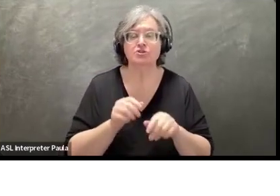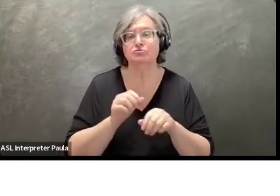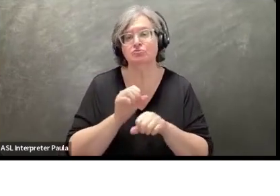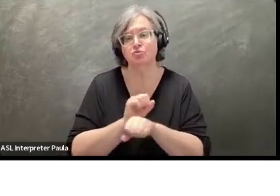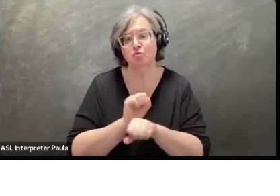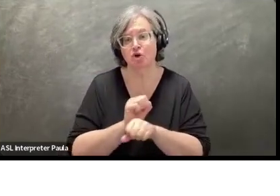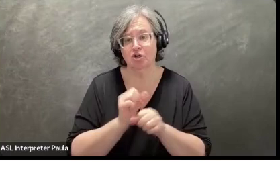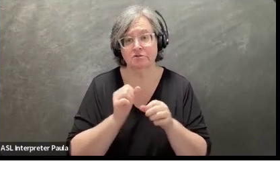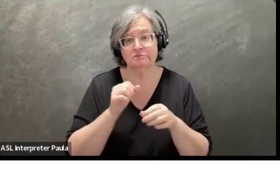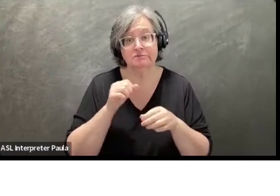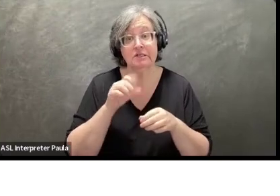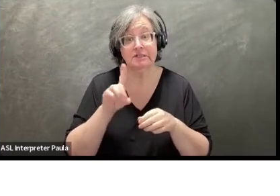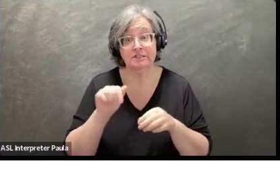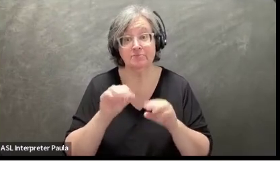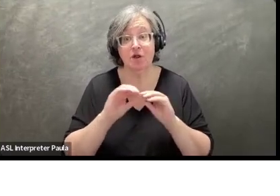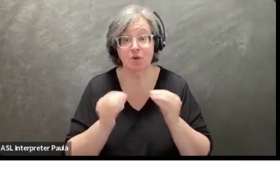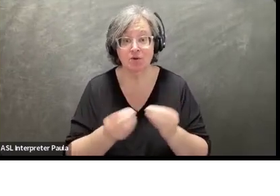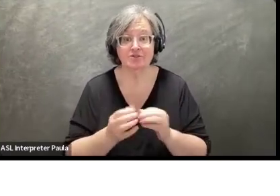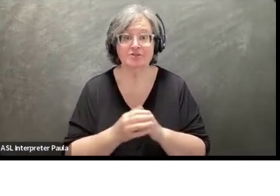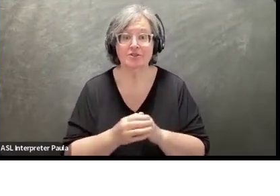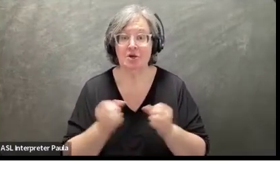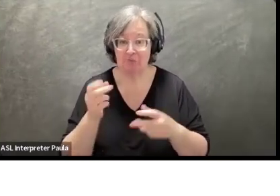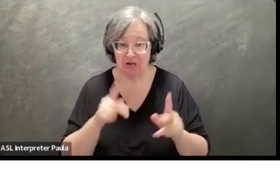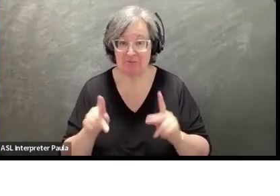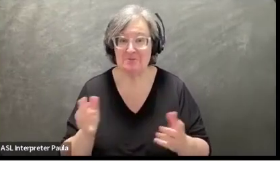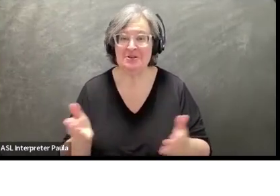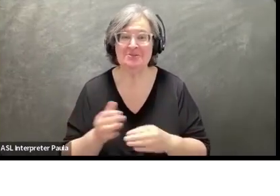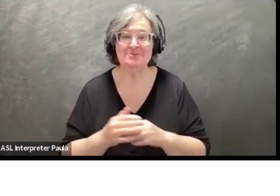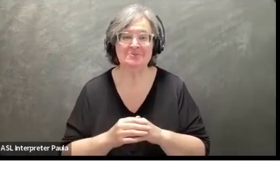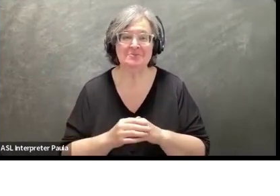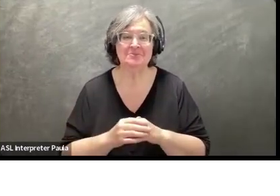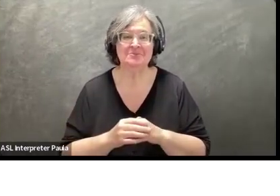a disability organization. There are great many folks here and